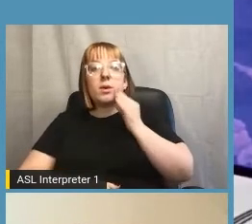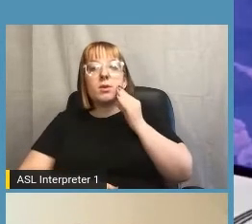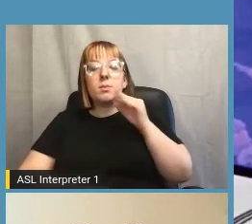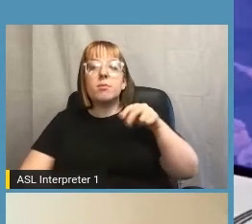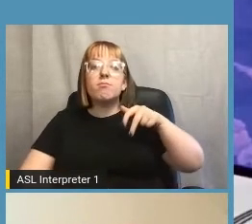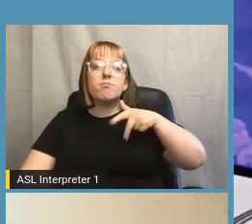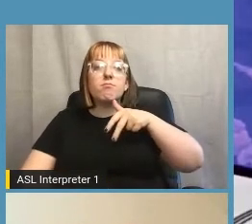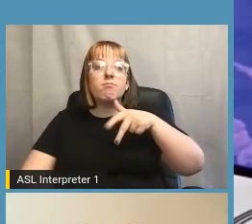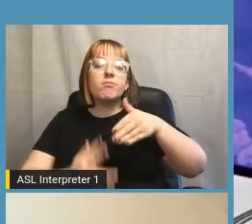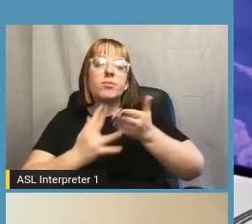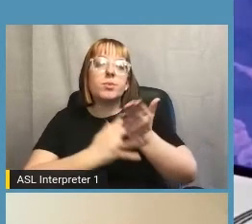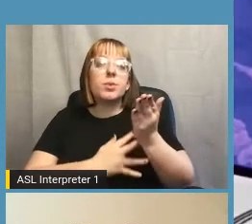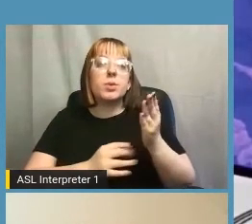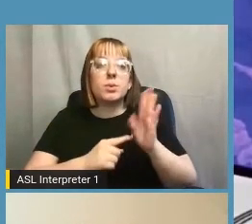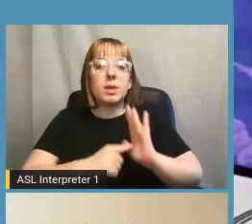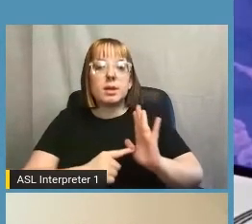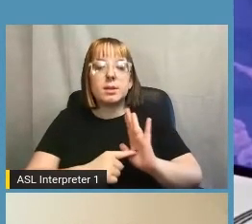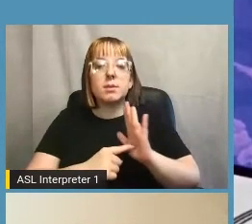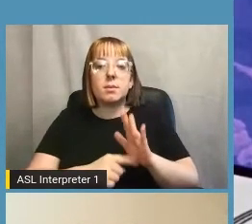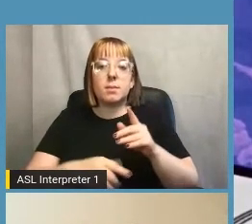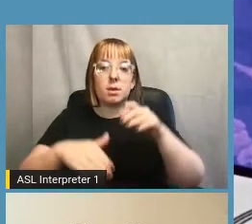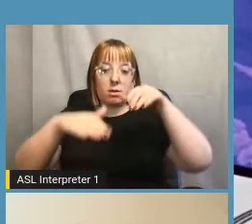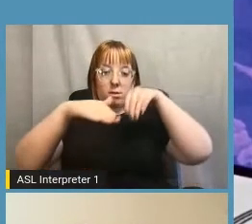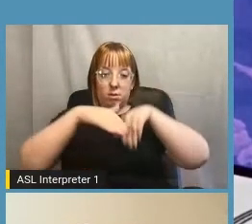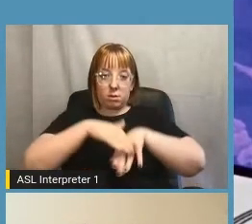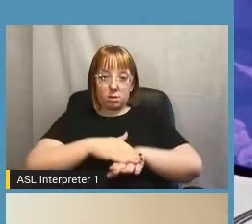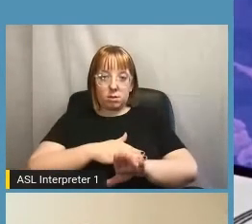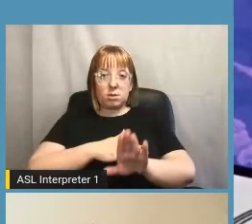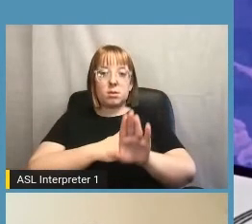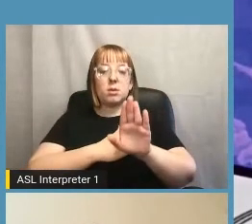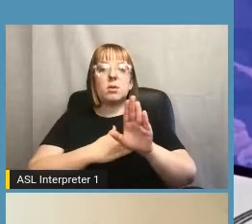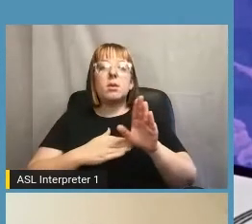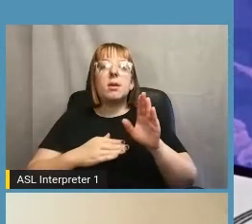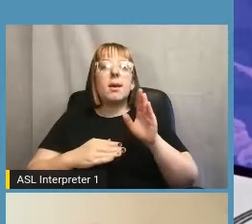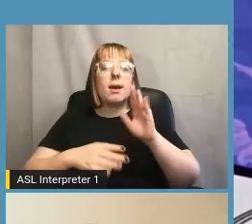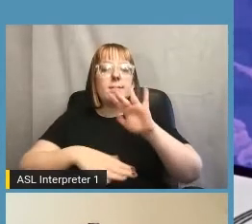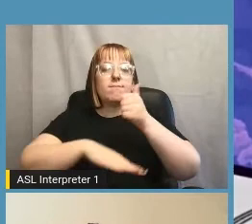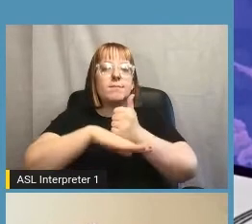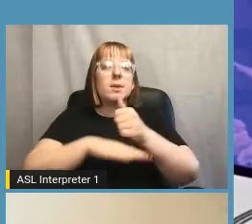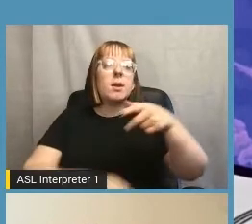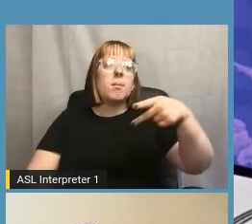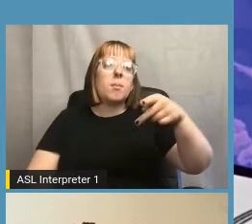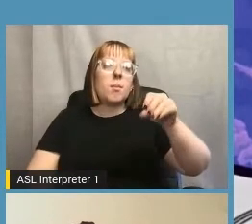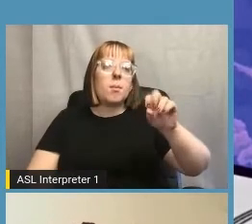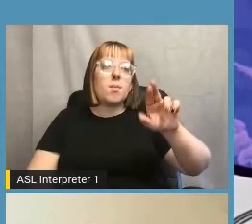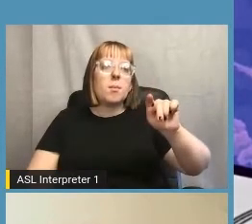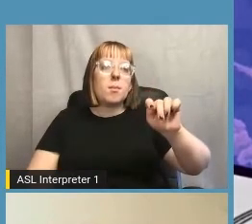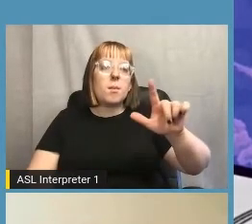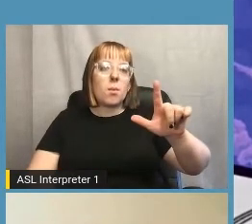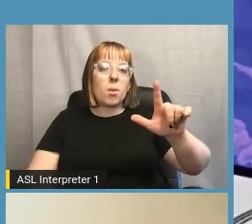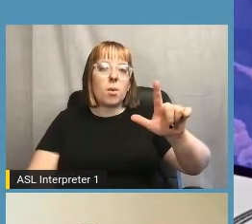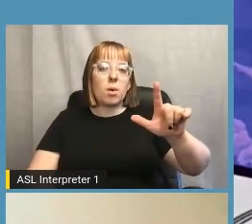an entry point here is i created in this case kind of a portal that walks you up into the exhibition